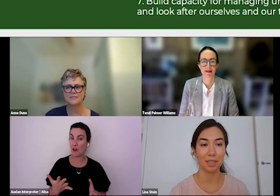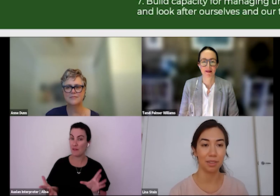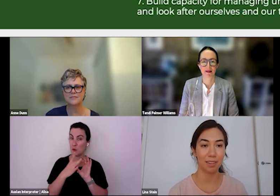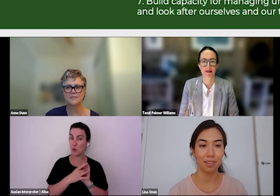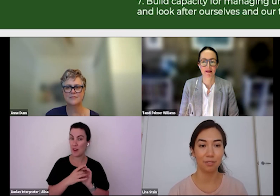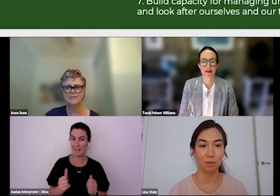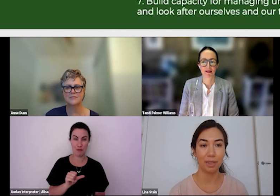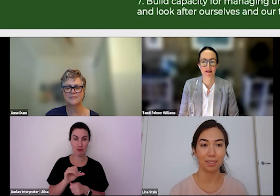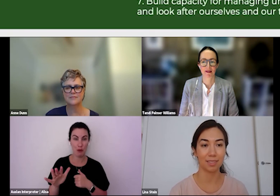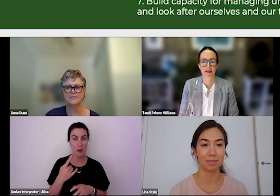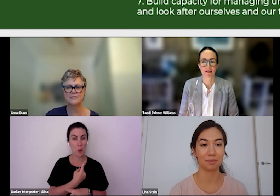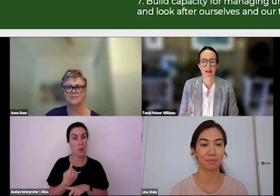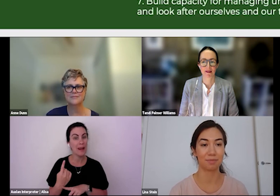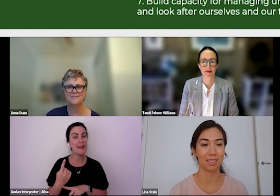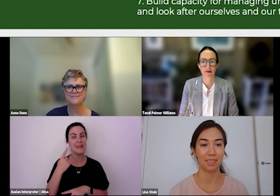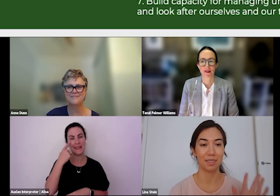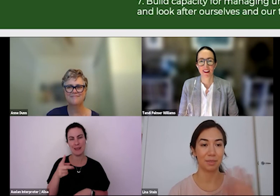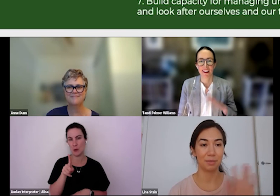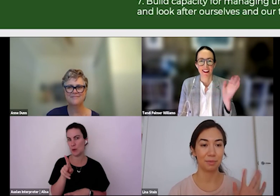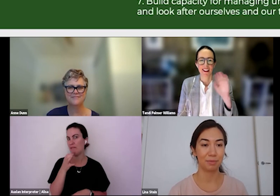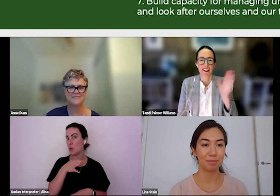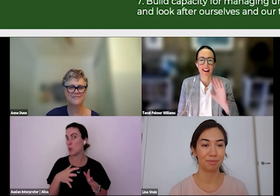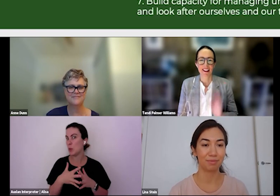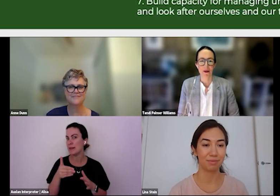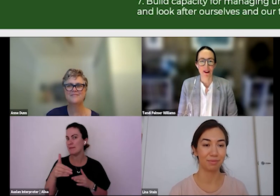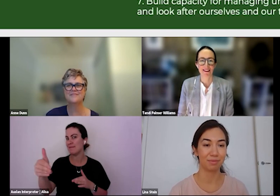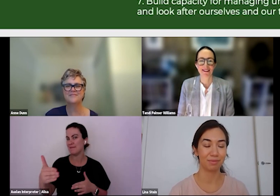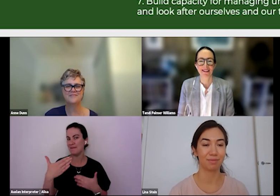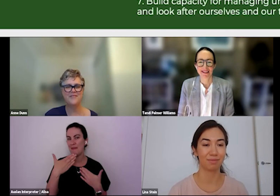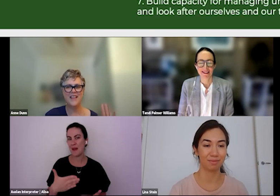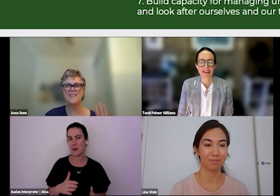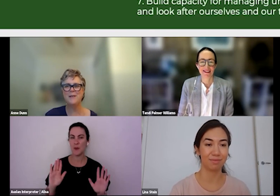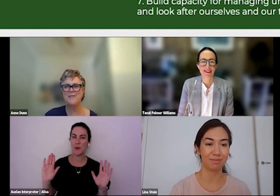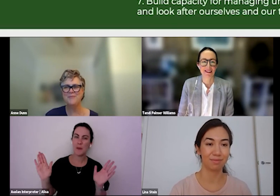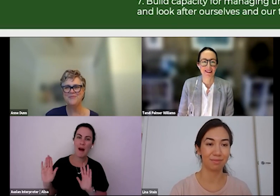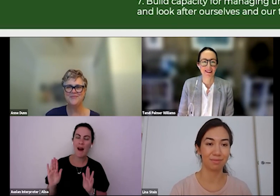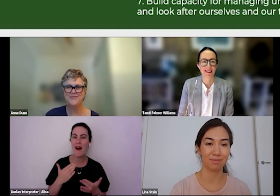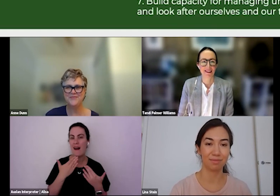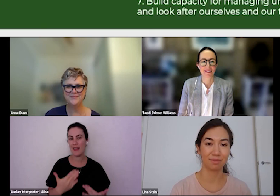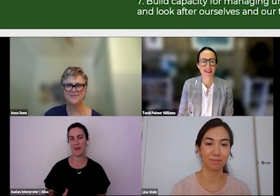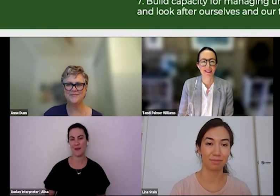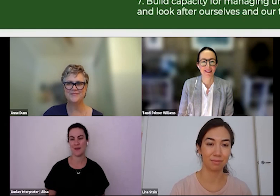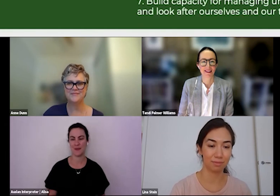See you again in a few weeks. Thank you, everyone.